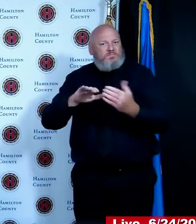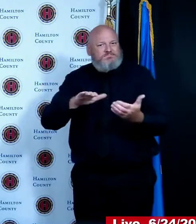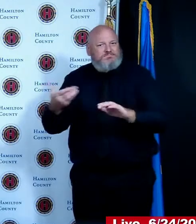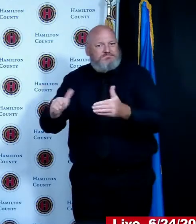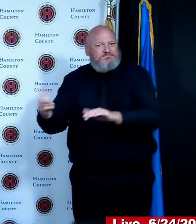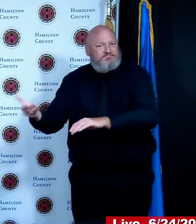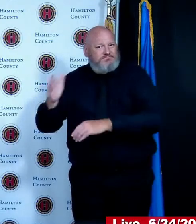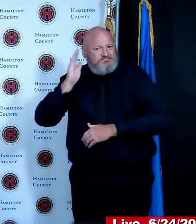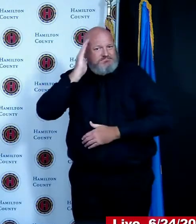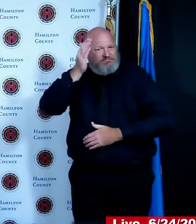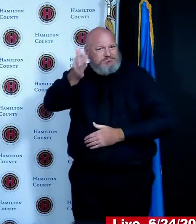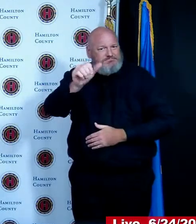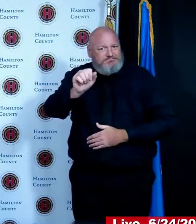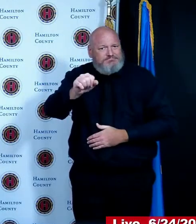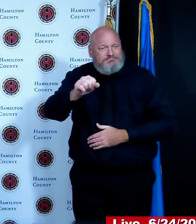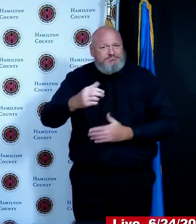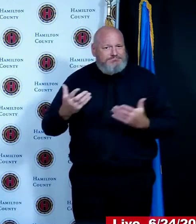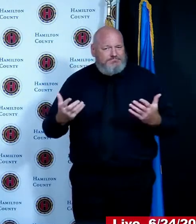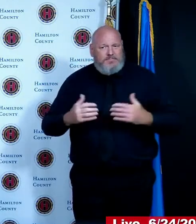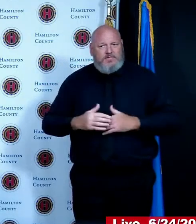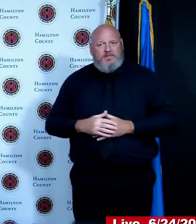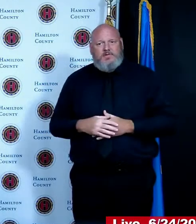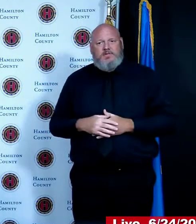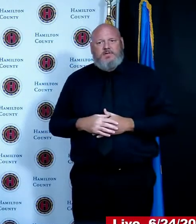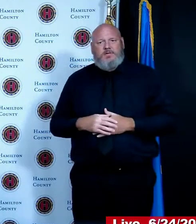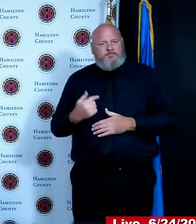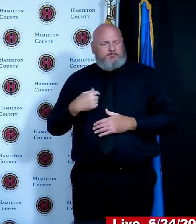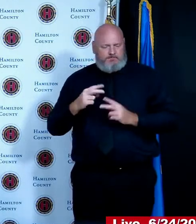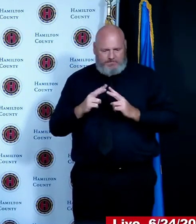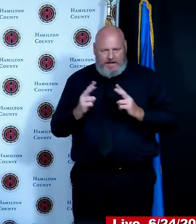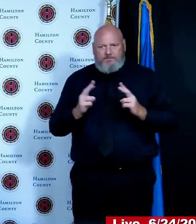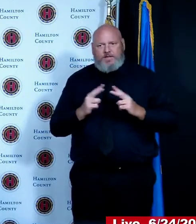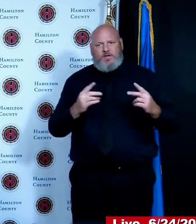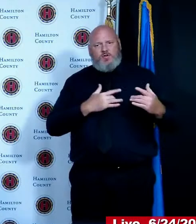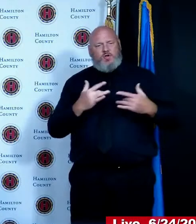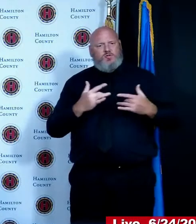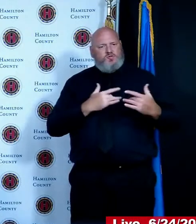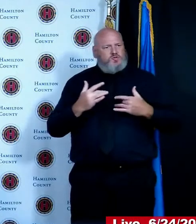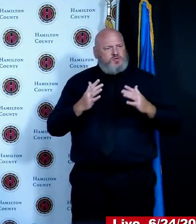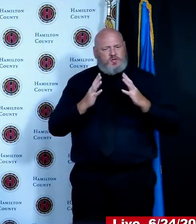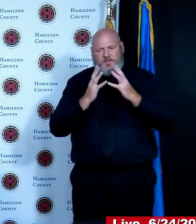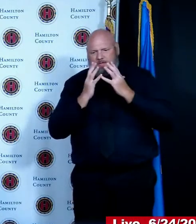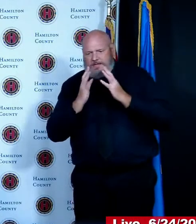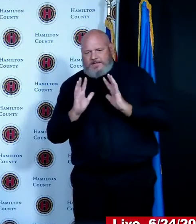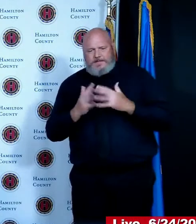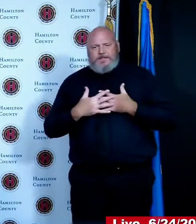it's very concerning so and you may have heard Governor DeWine referred to this